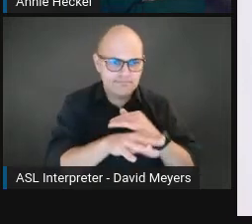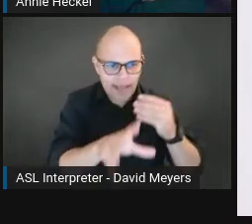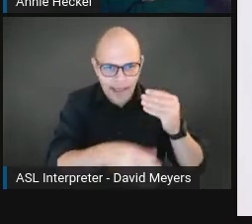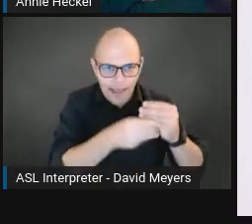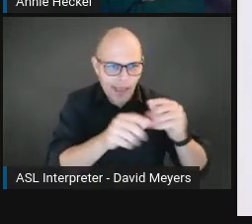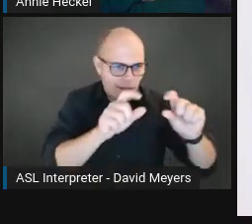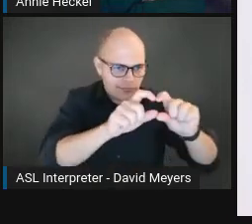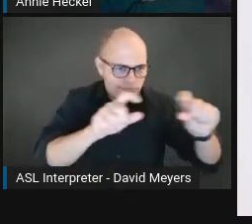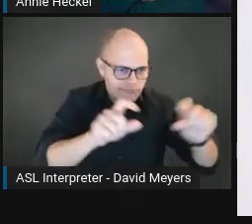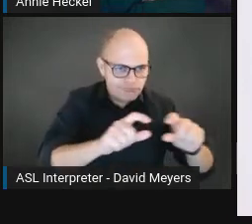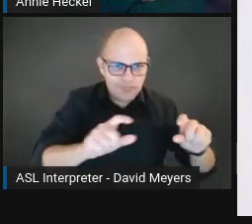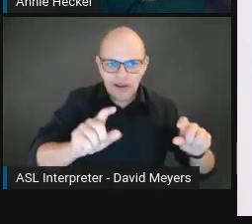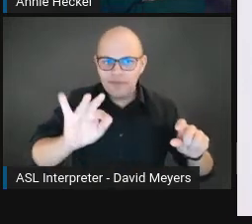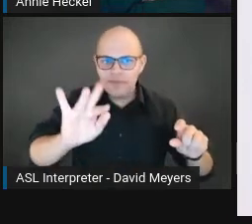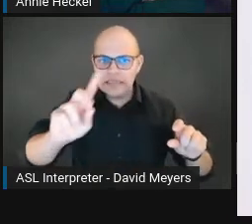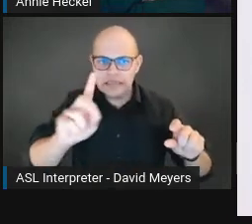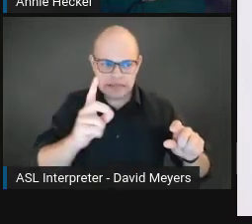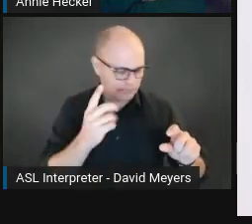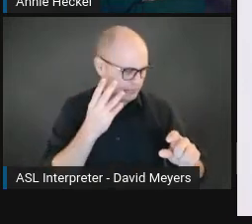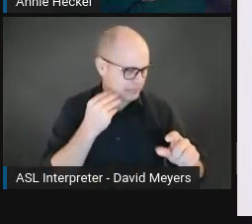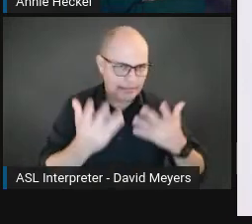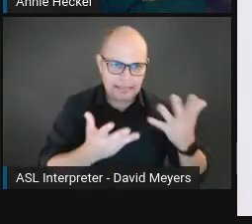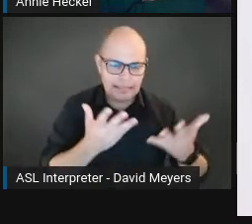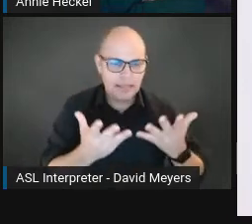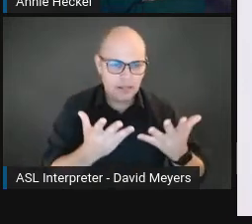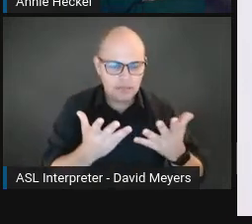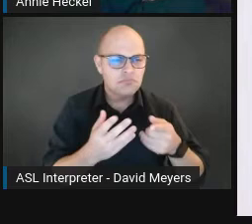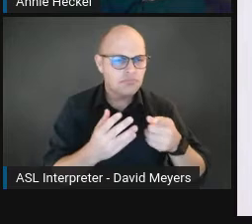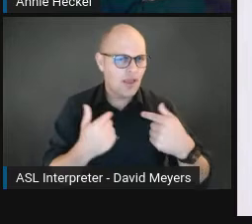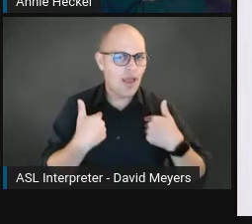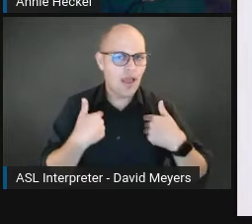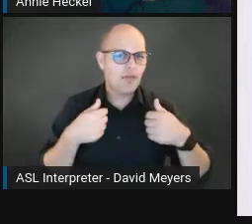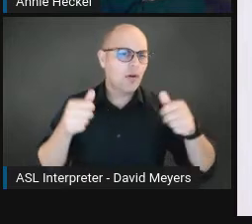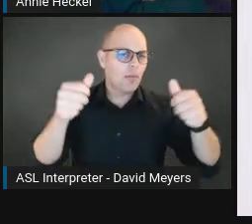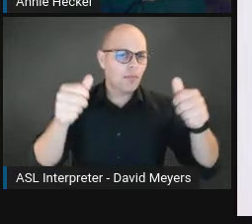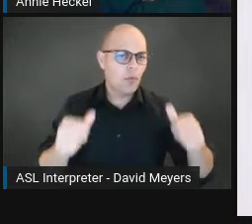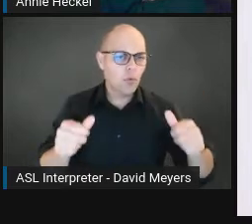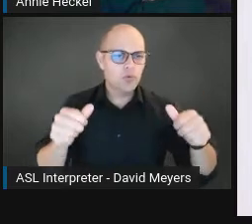Here, say we have a post and at the bottom of the post we have these special fields for our run details,